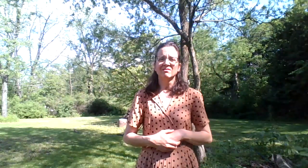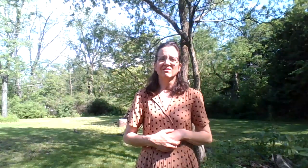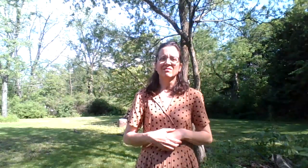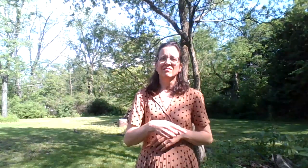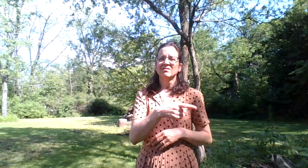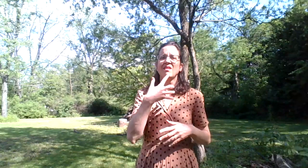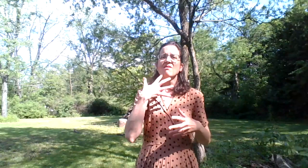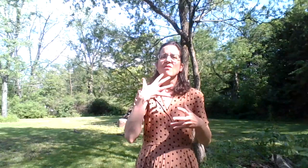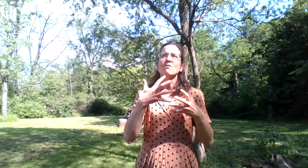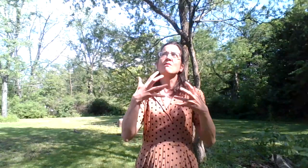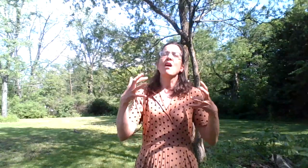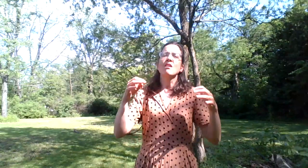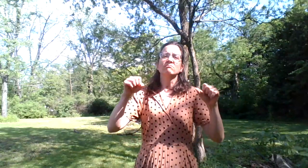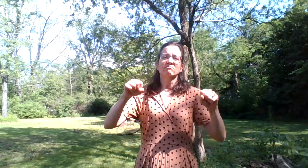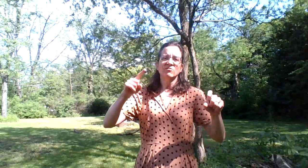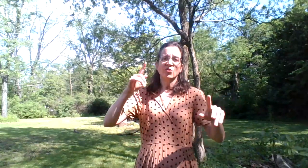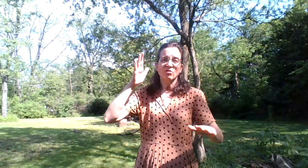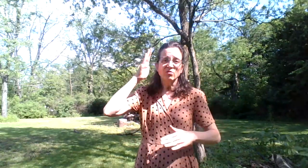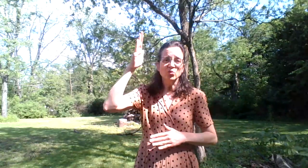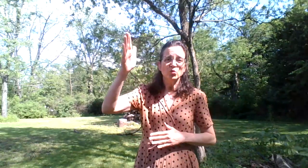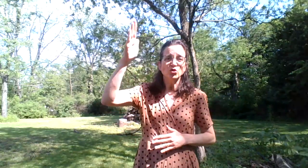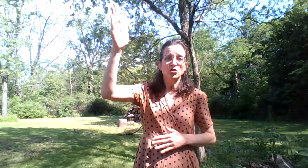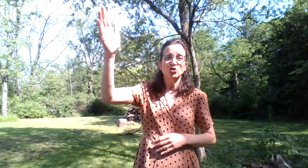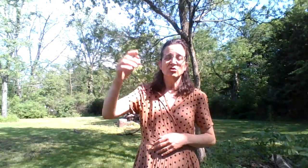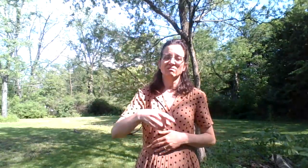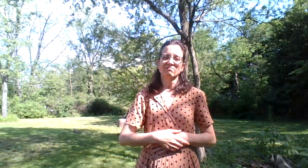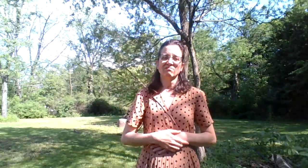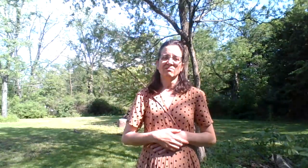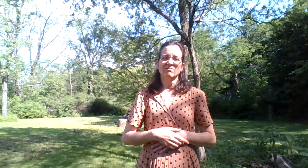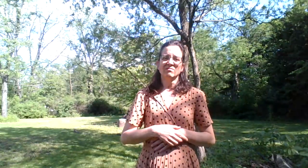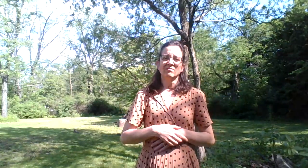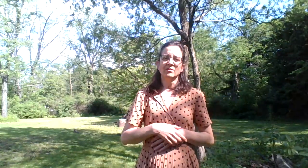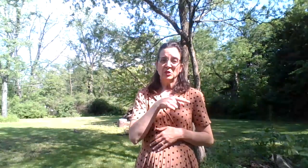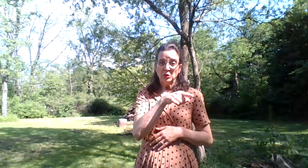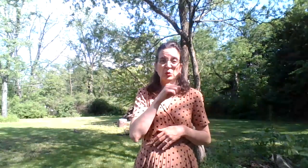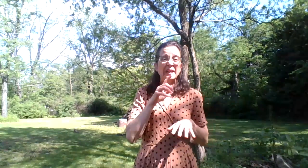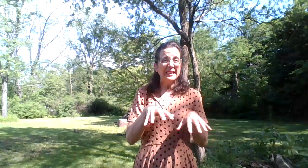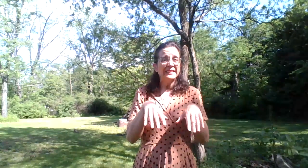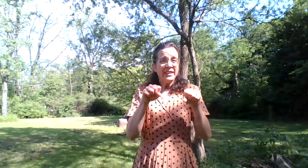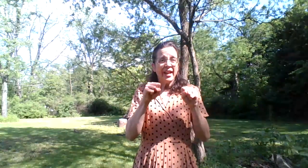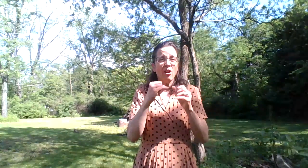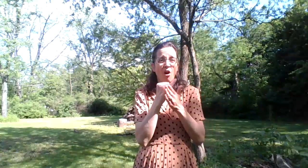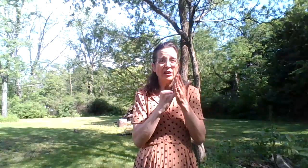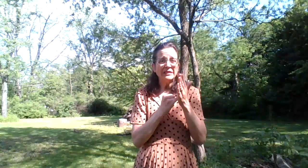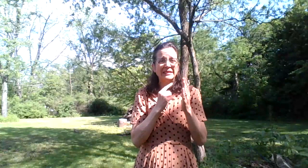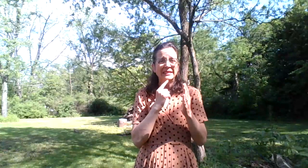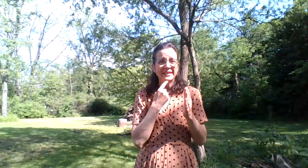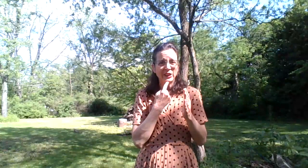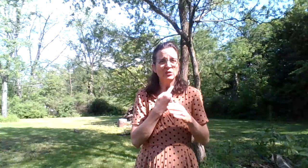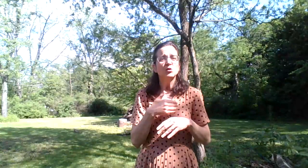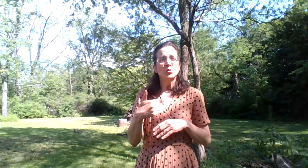Both of these students have a lot of potential for their futures. You both really take art seriously, wow!